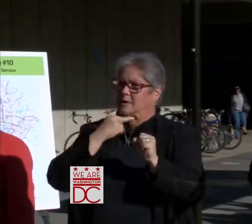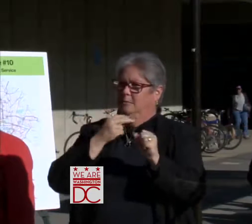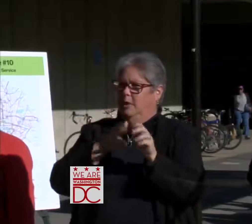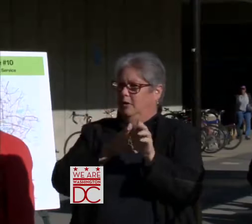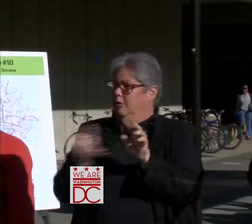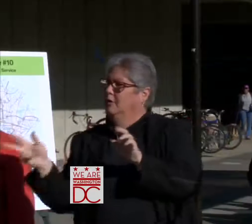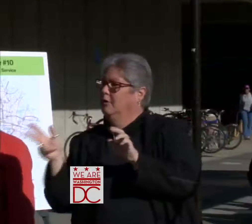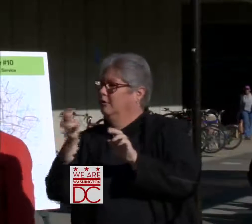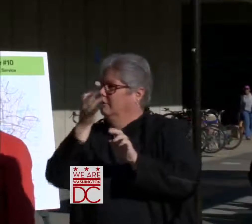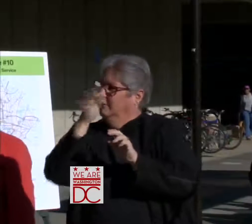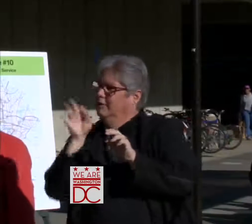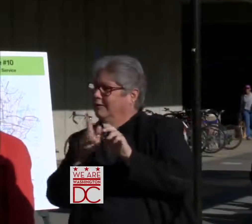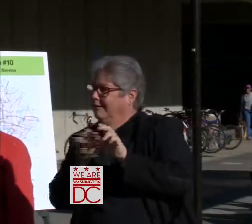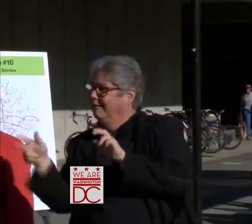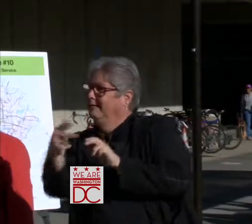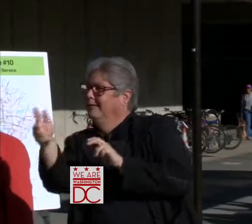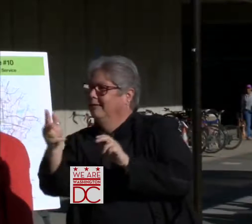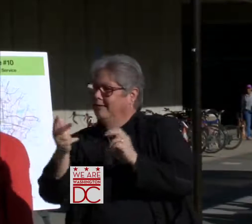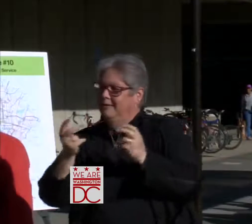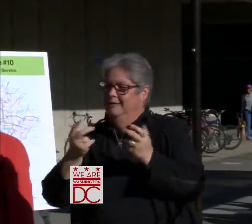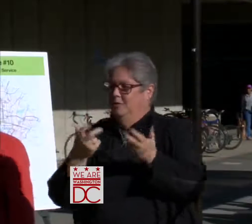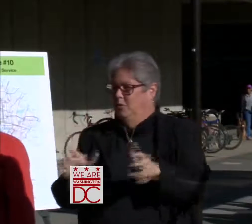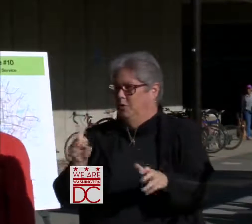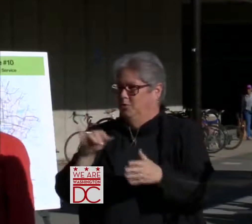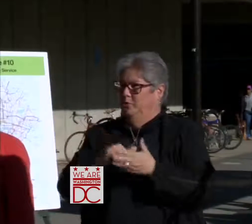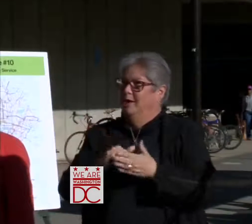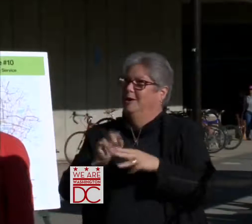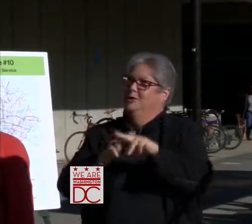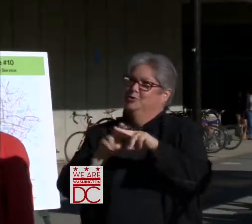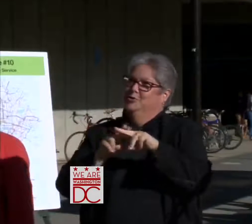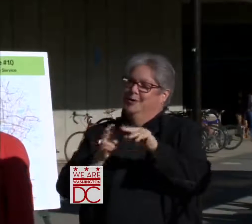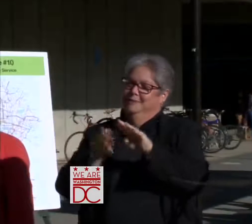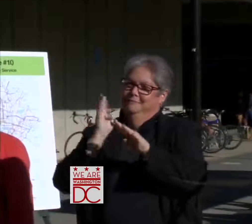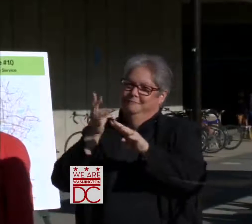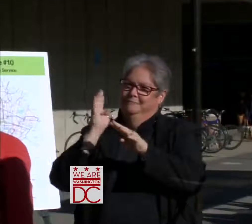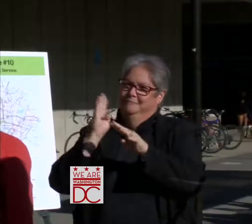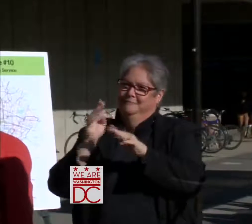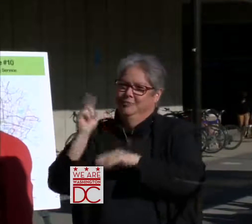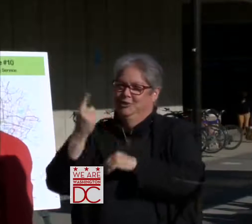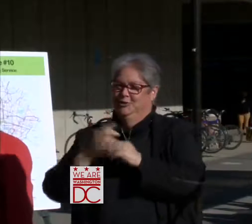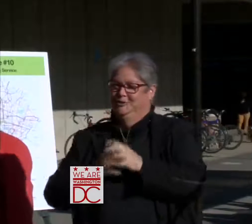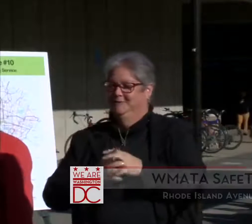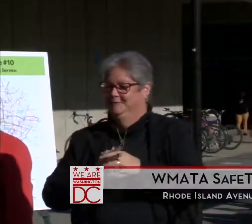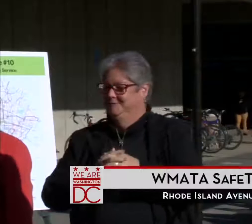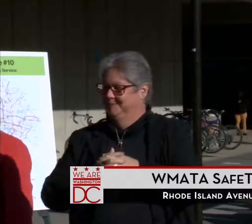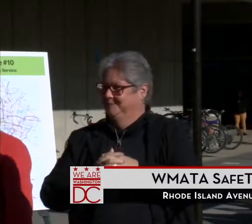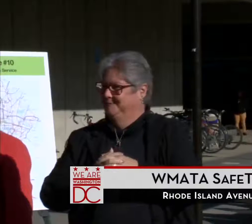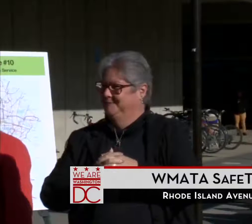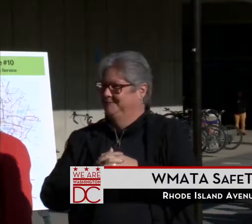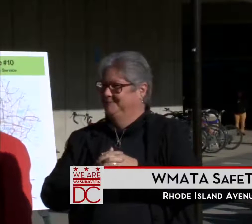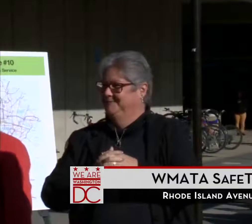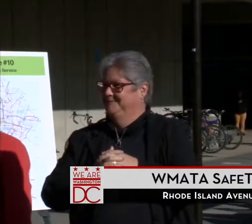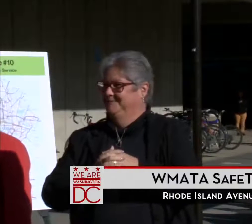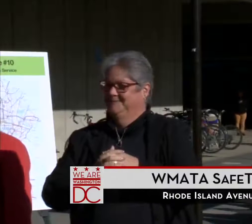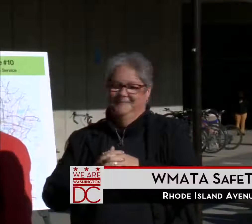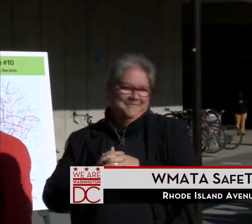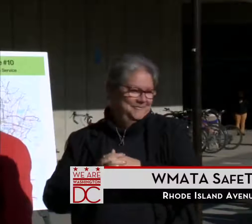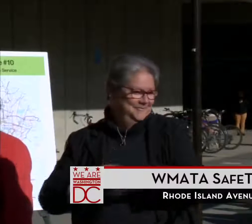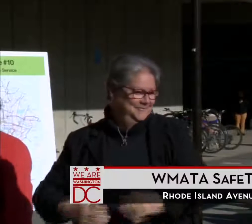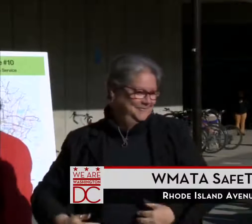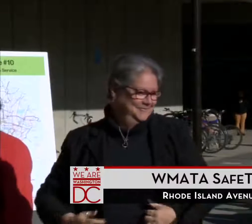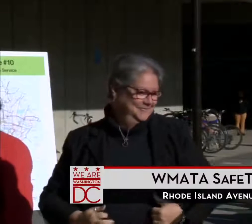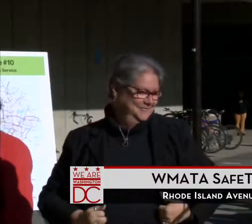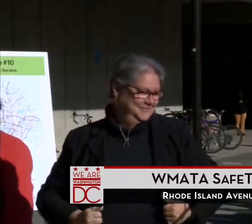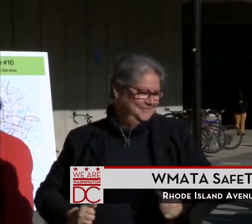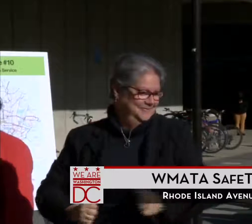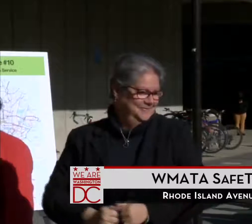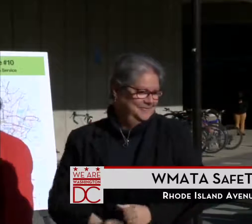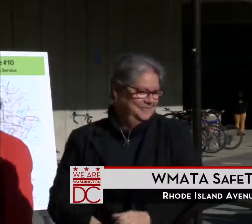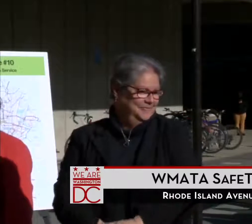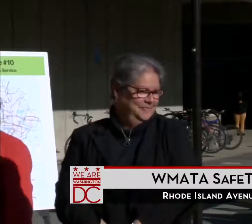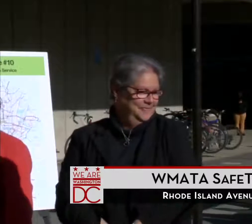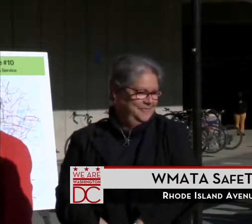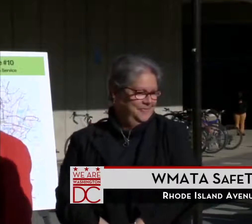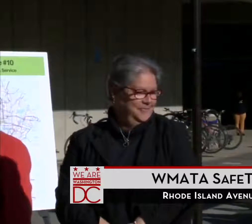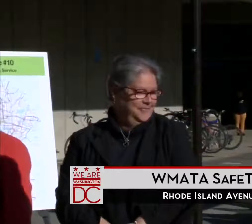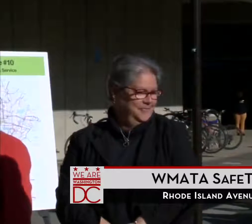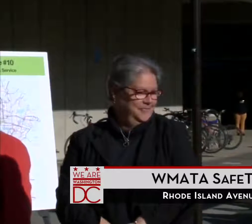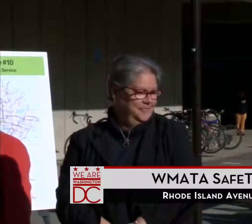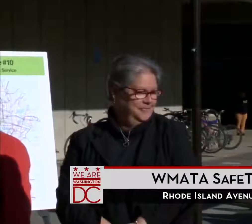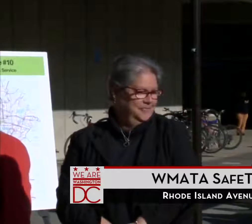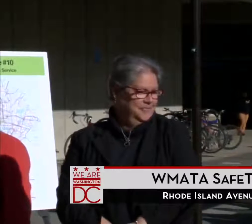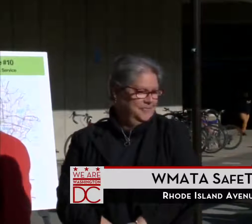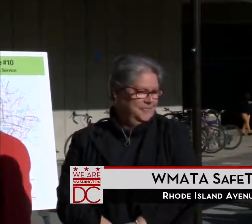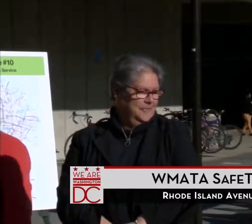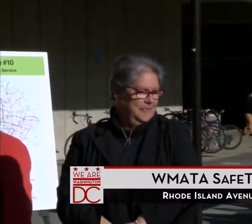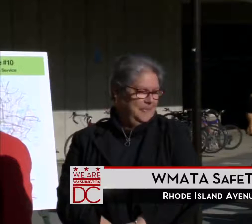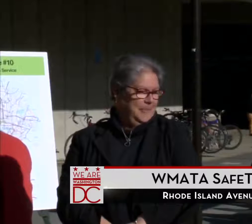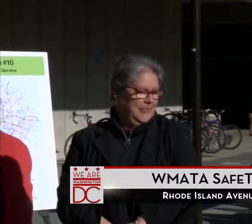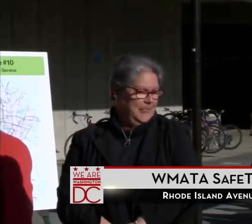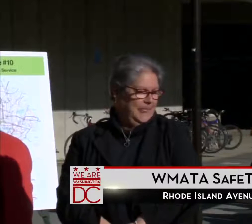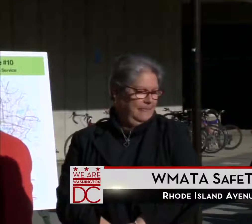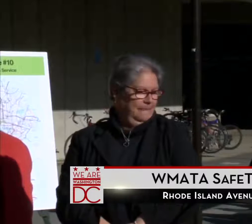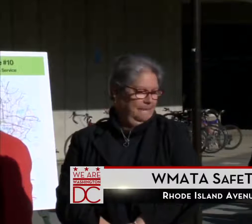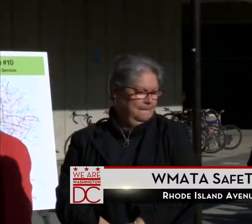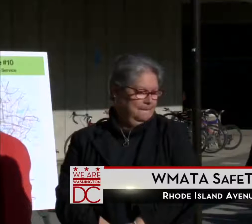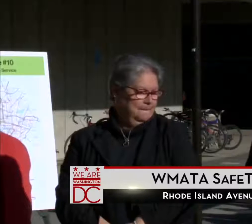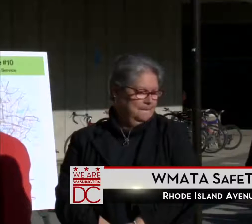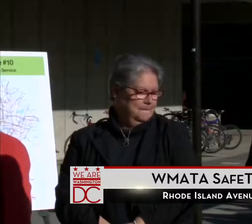I'M GOING TO LET THIS TRAIN GO BY HERE.